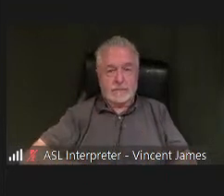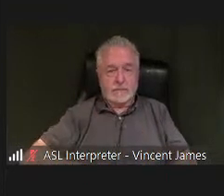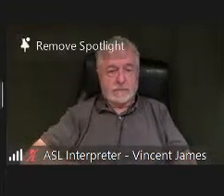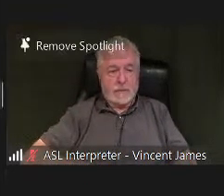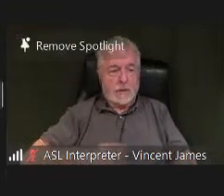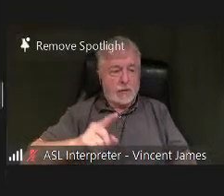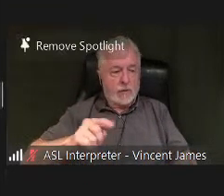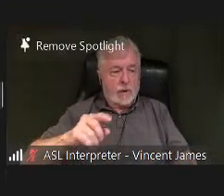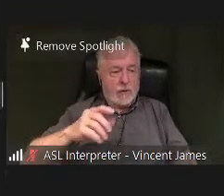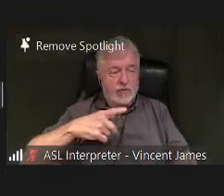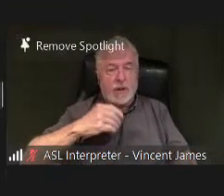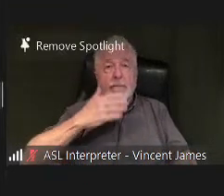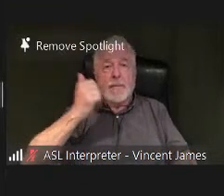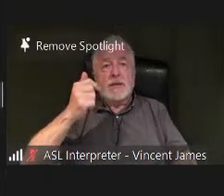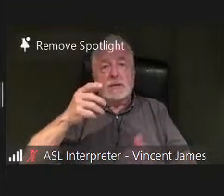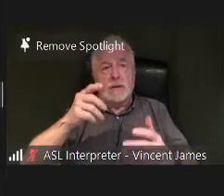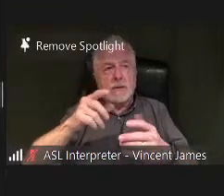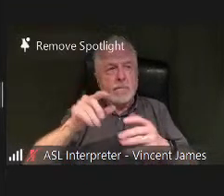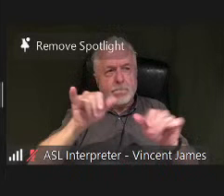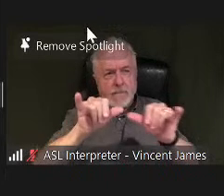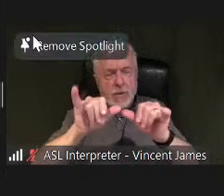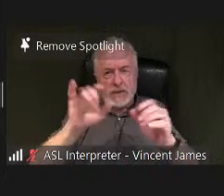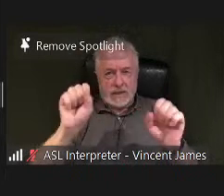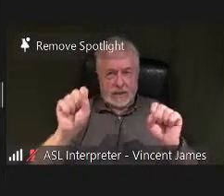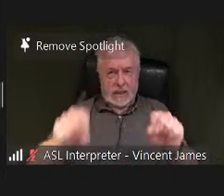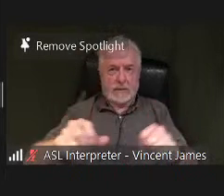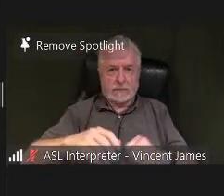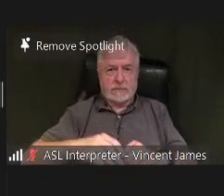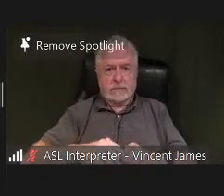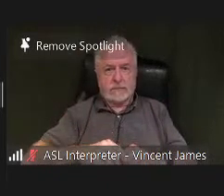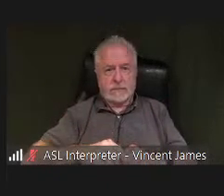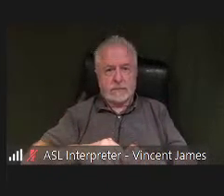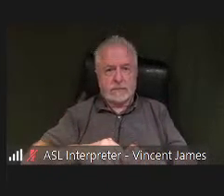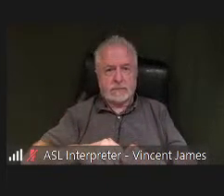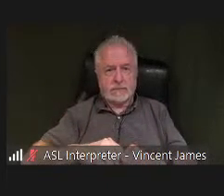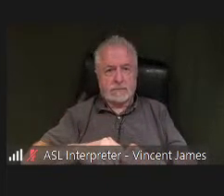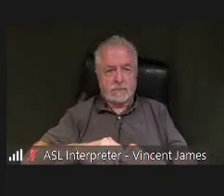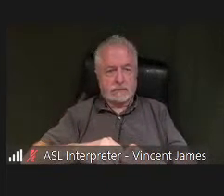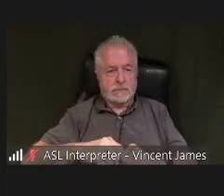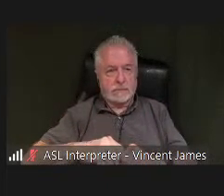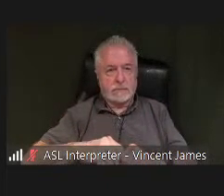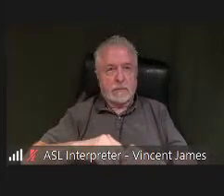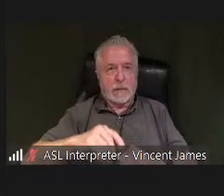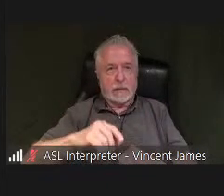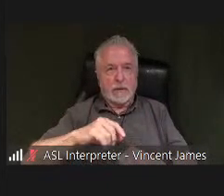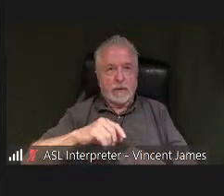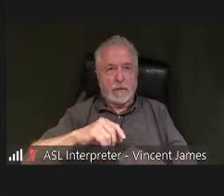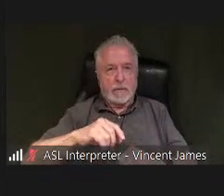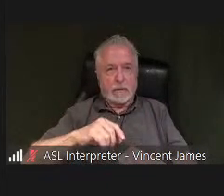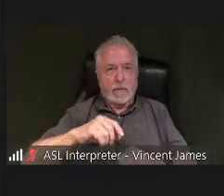Try to take the best measures that we can as we go. We will try to keep you.